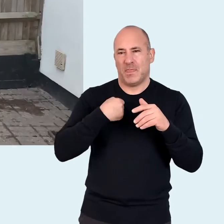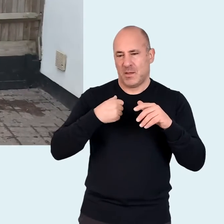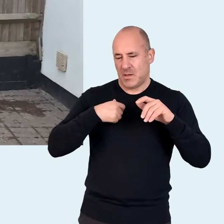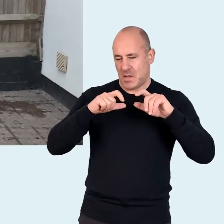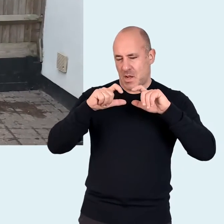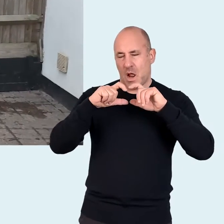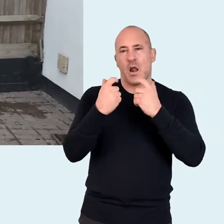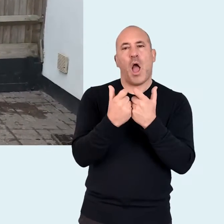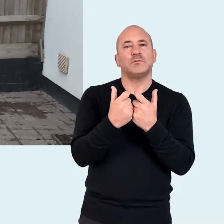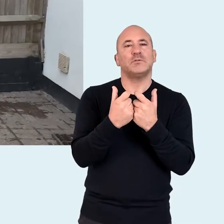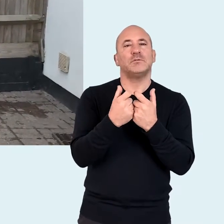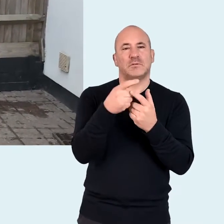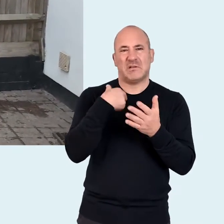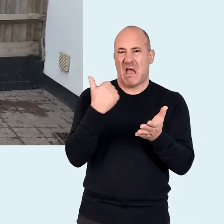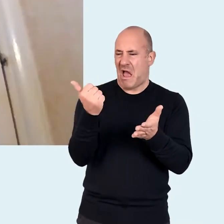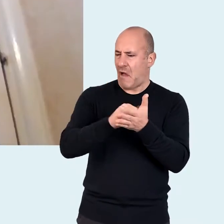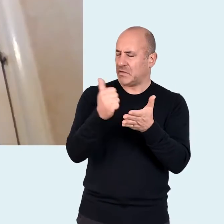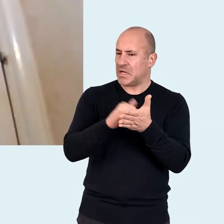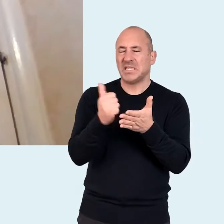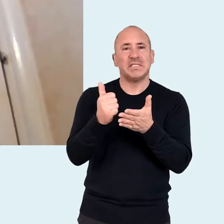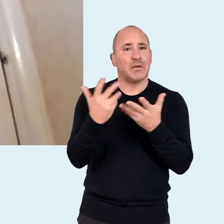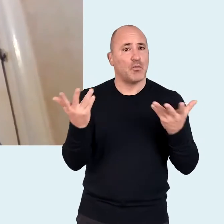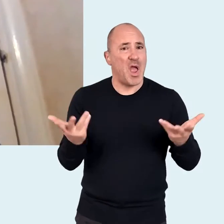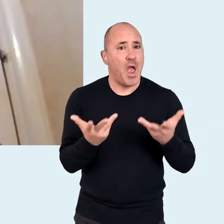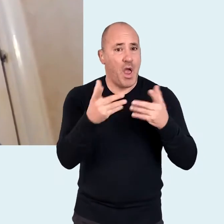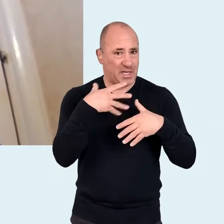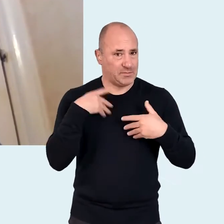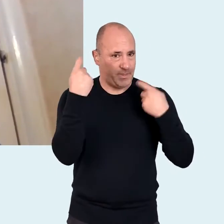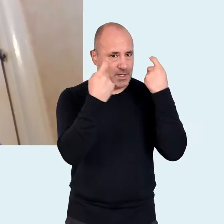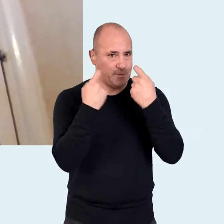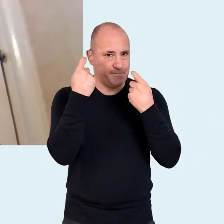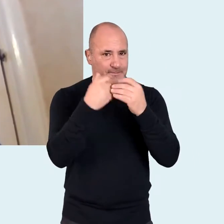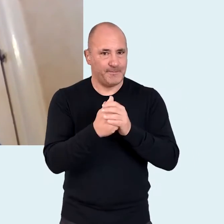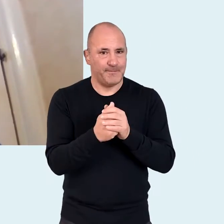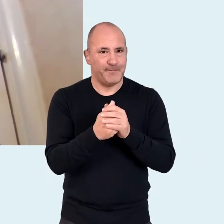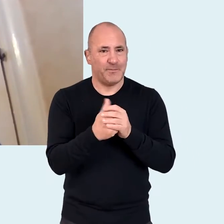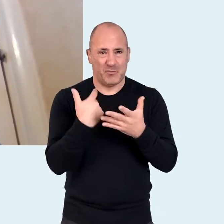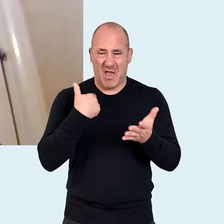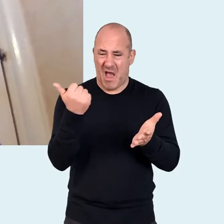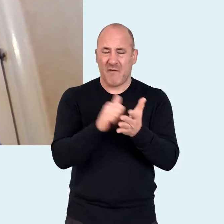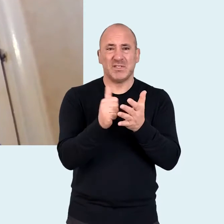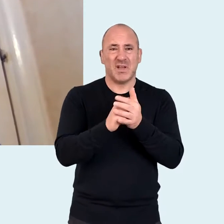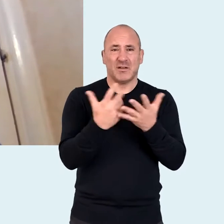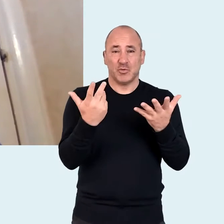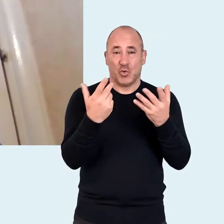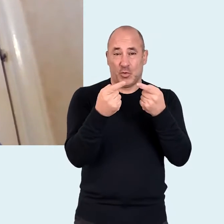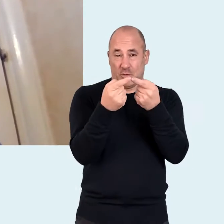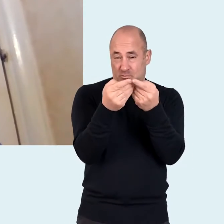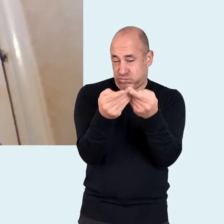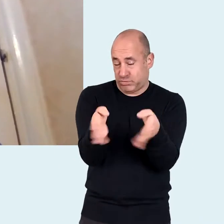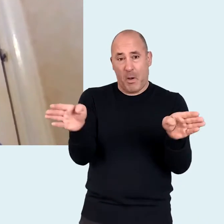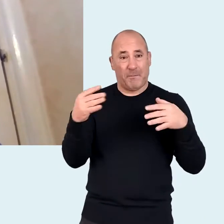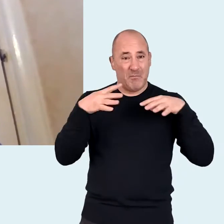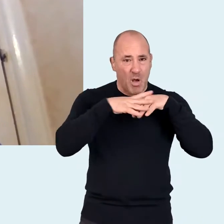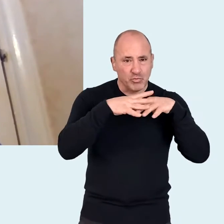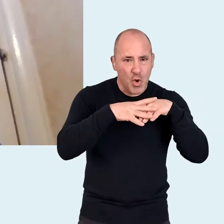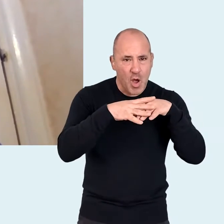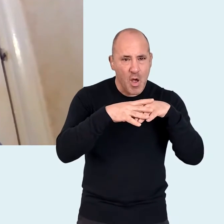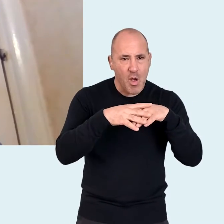We also need to think about where we're advertising our classes. Are we advertising to a diverse